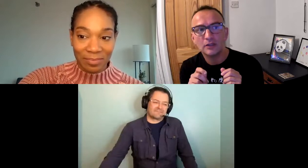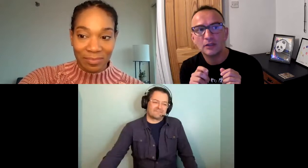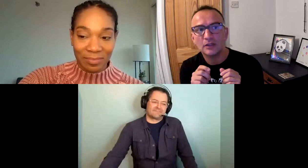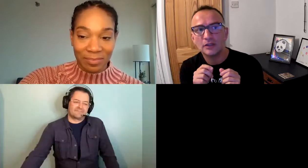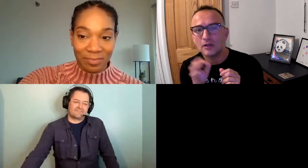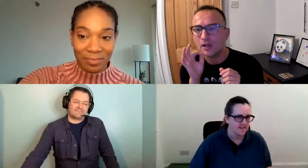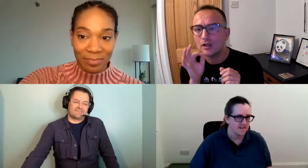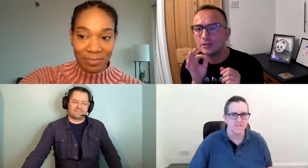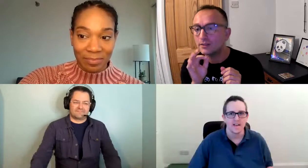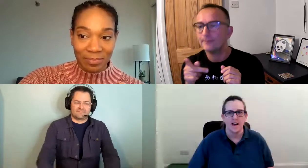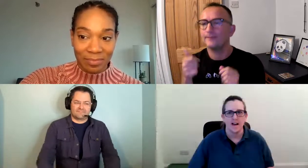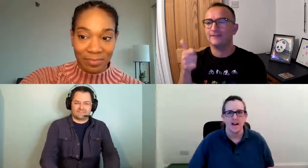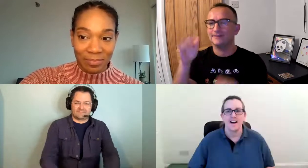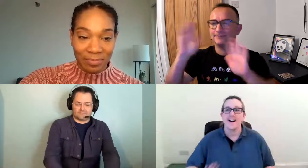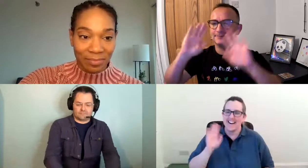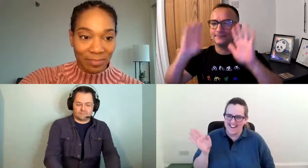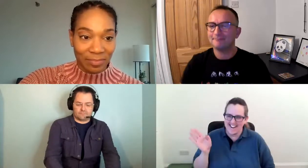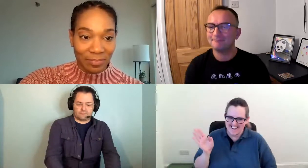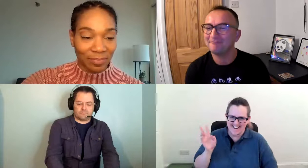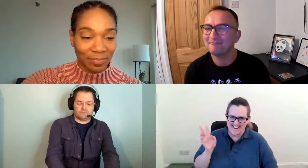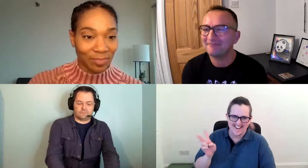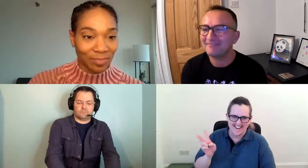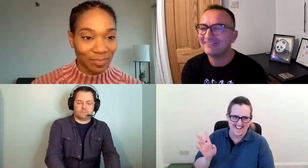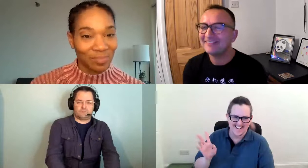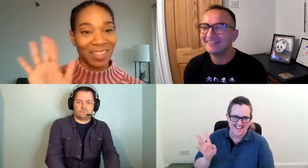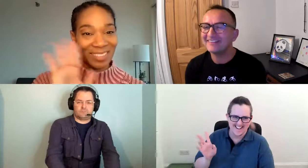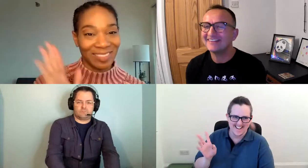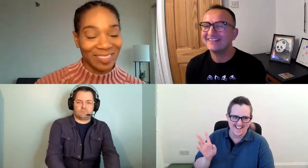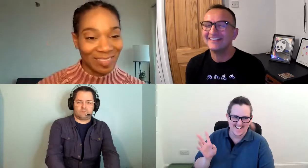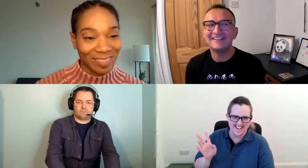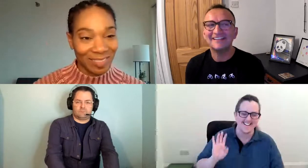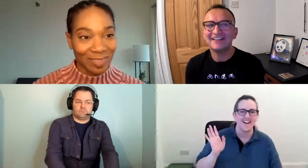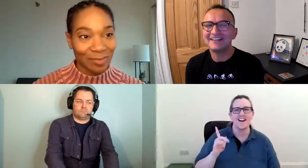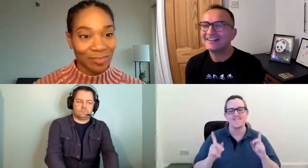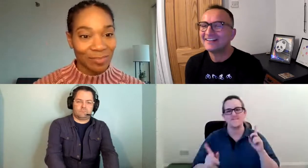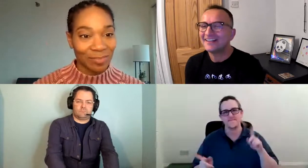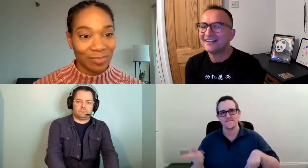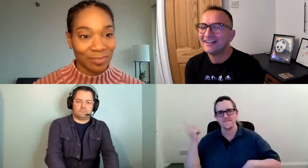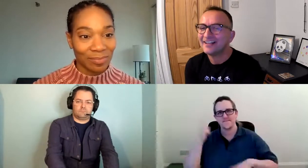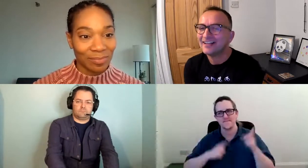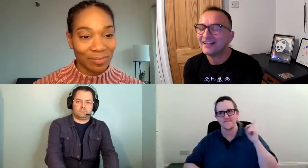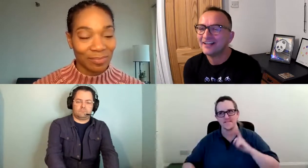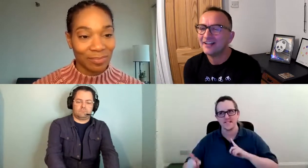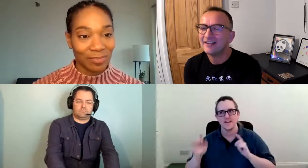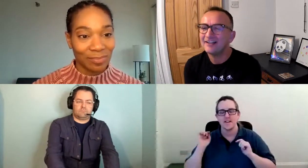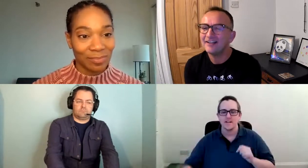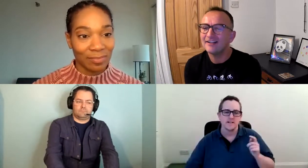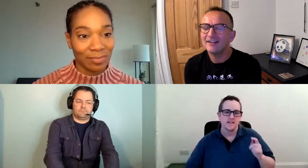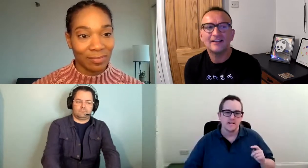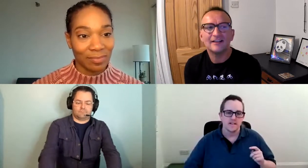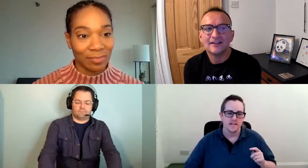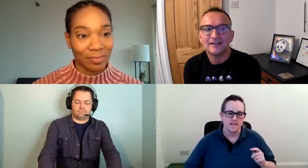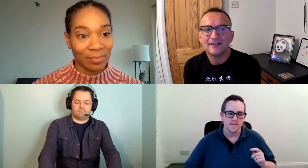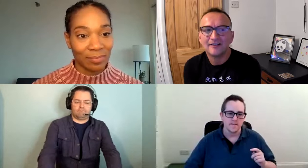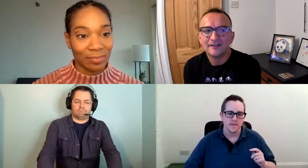So, related to what you both just said, Tyron and